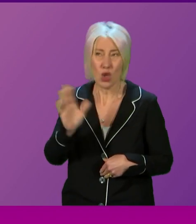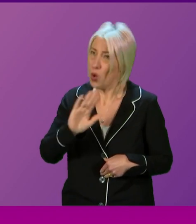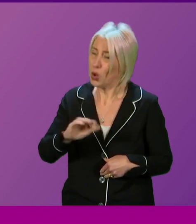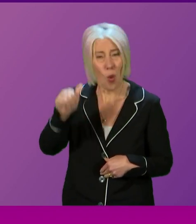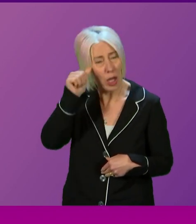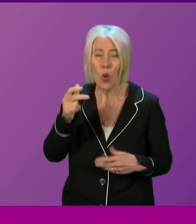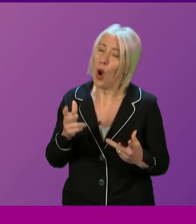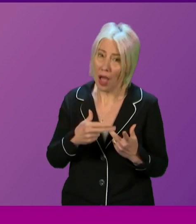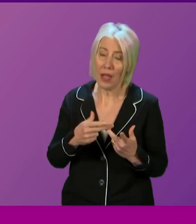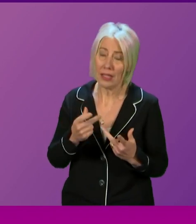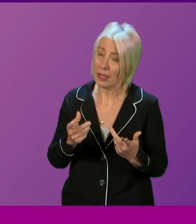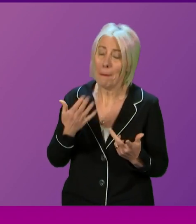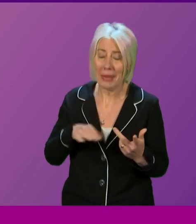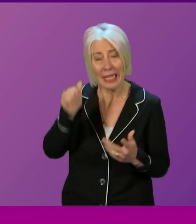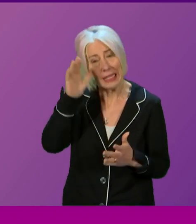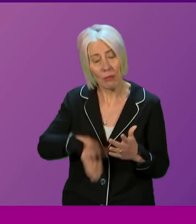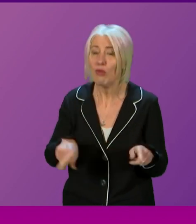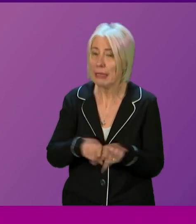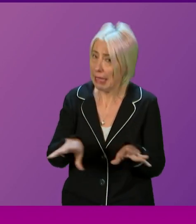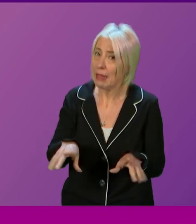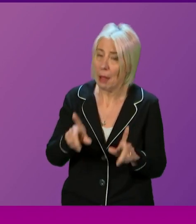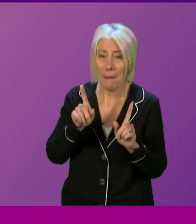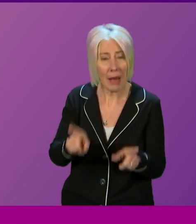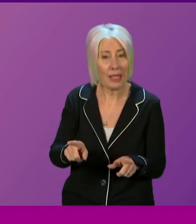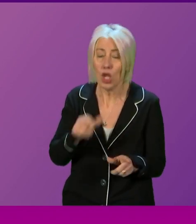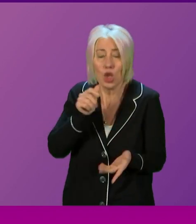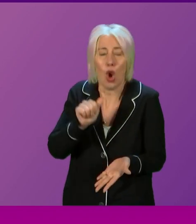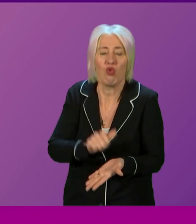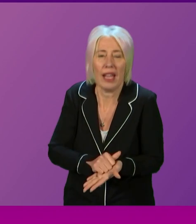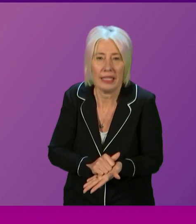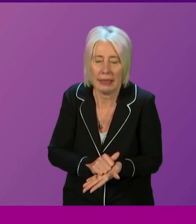who has that kind of experience—far from it—but nor is it right to say that the progress